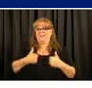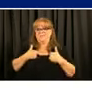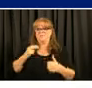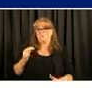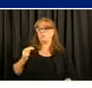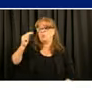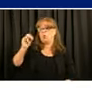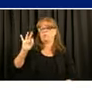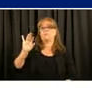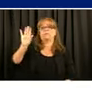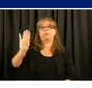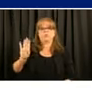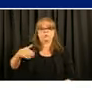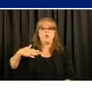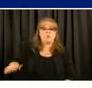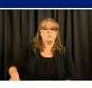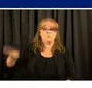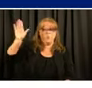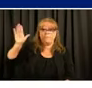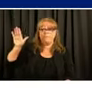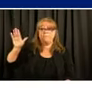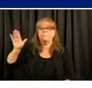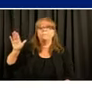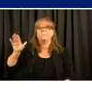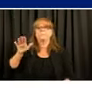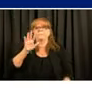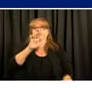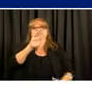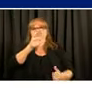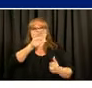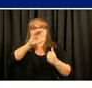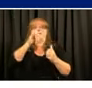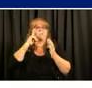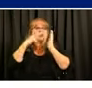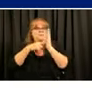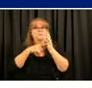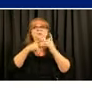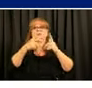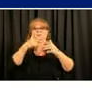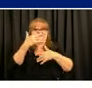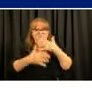is low or medium or hot and there's when it's high you know you can't you can't do certain things and